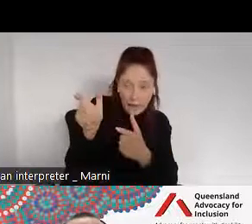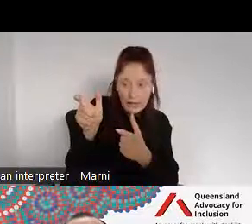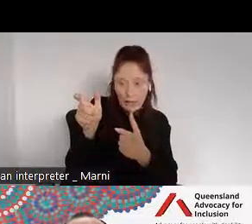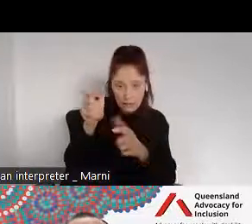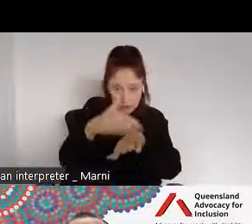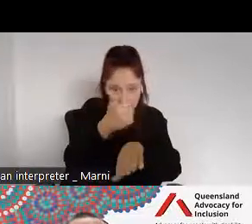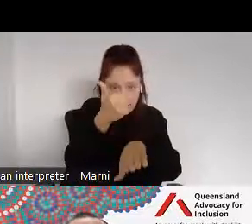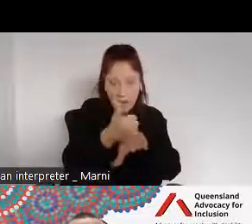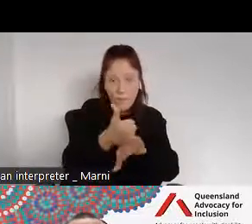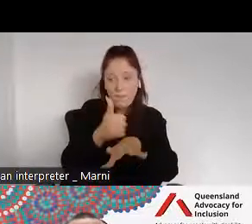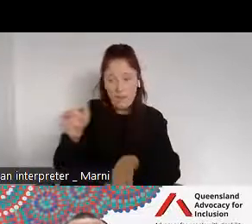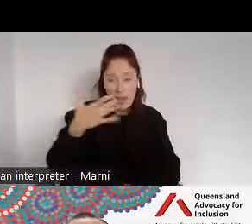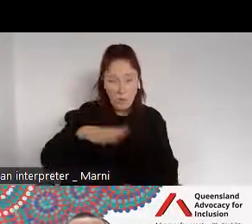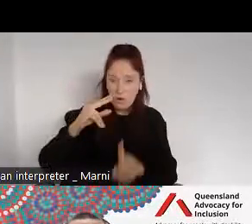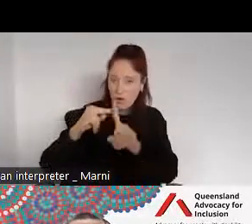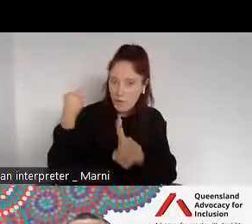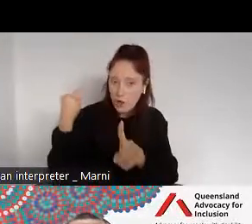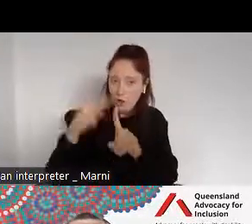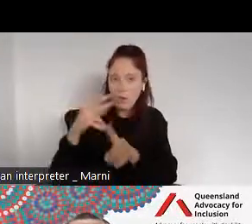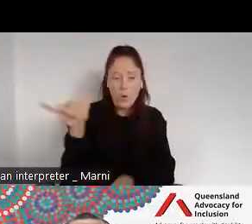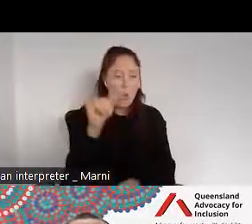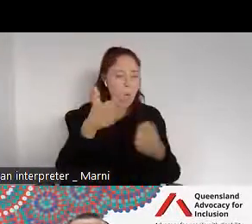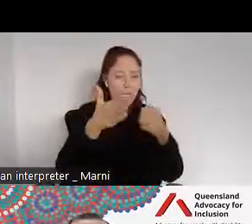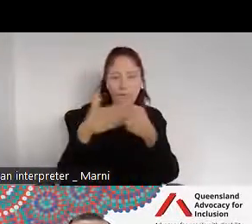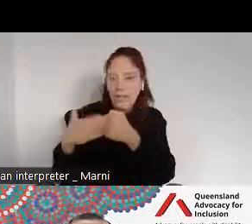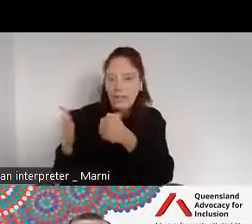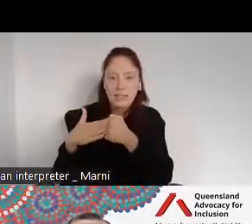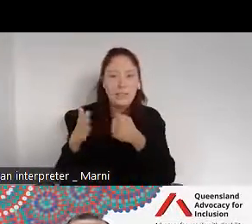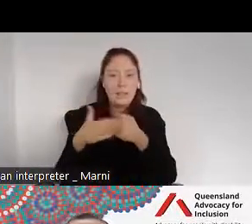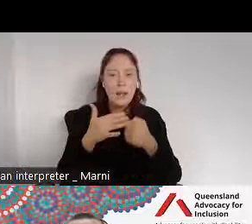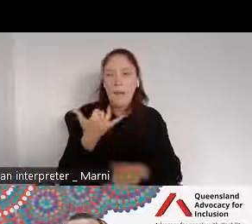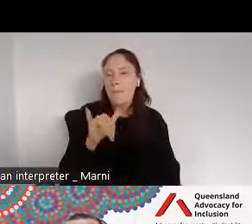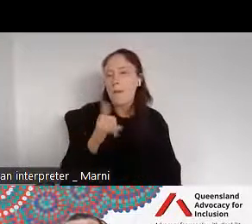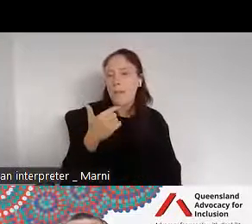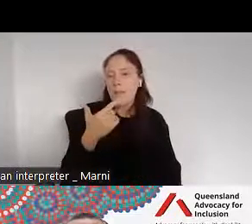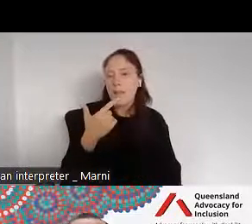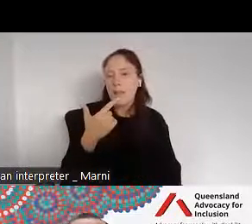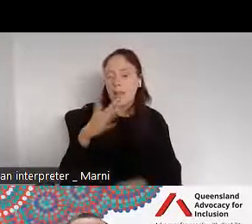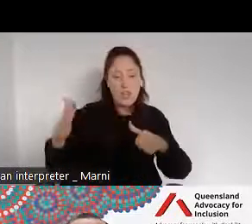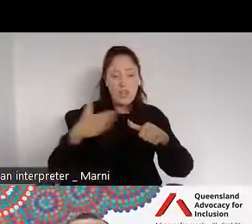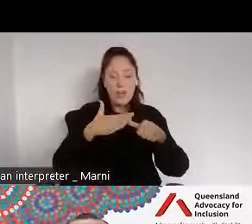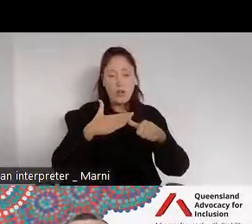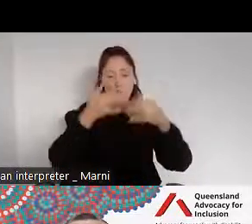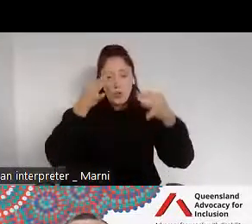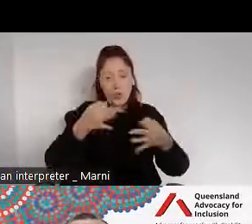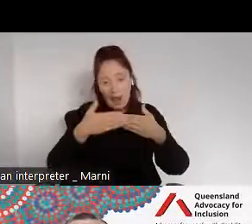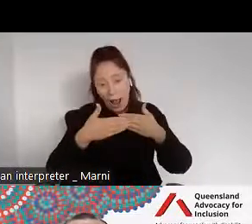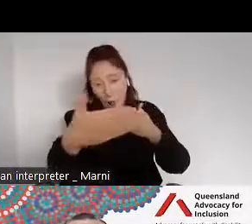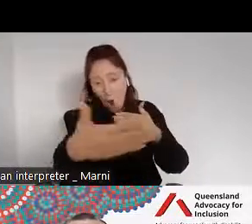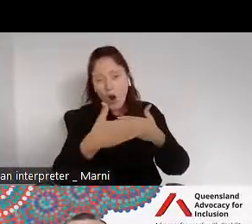have it reviewed, to amend it being the length of the appointment, who is appointed under the order,